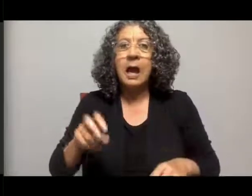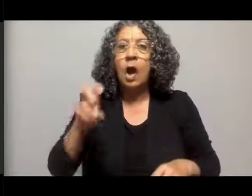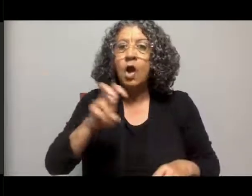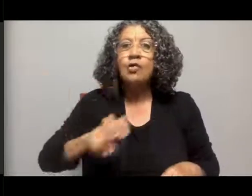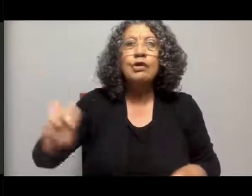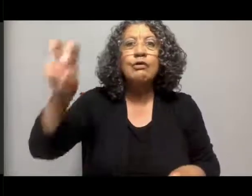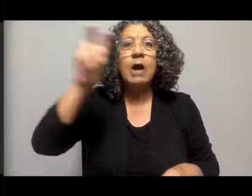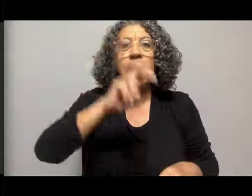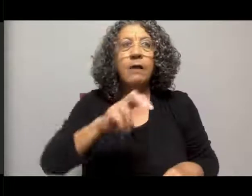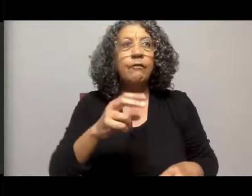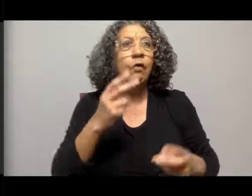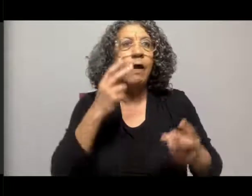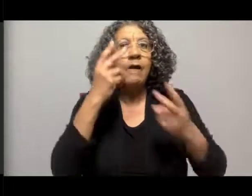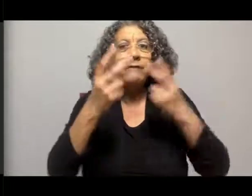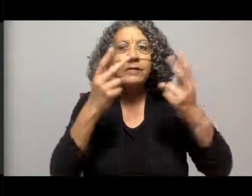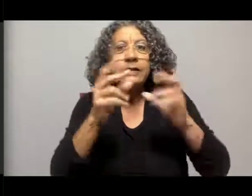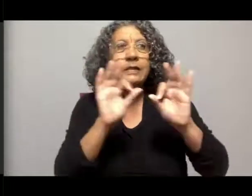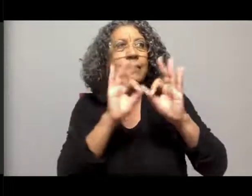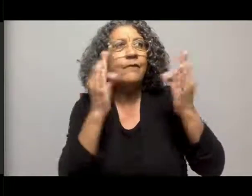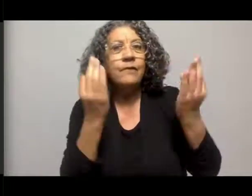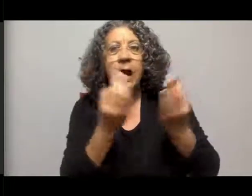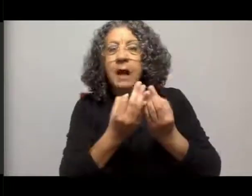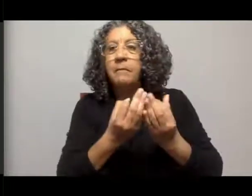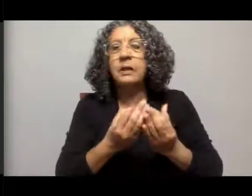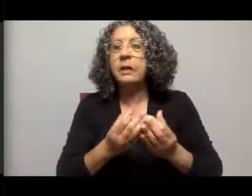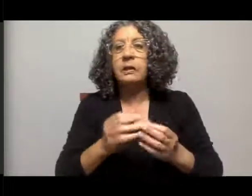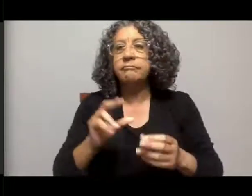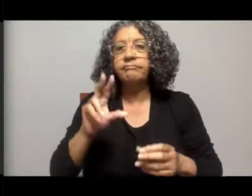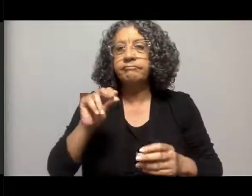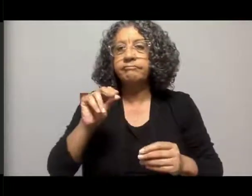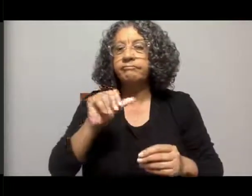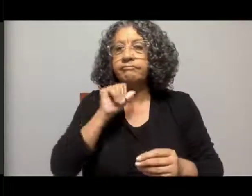But not if you just travel to visit family.